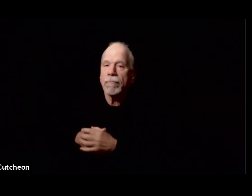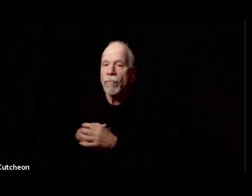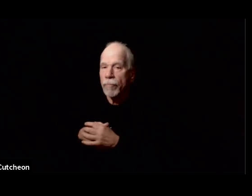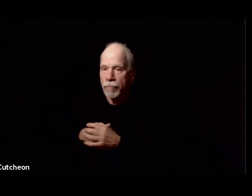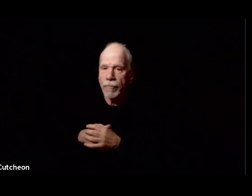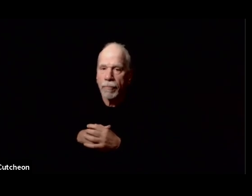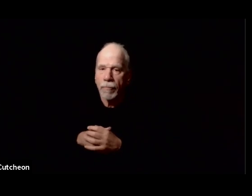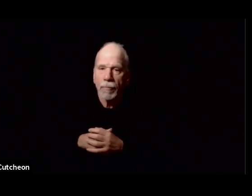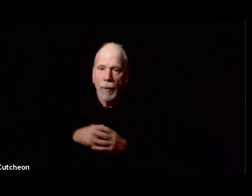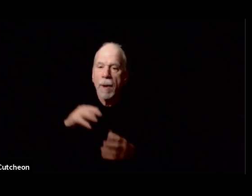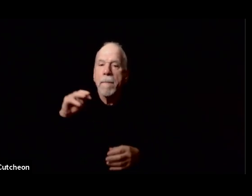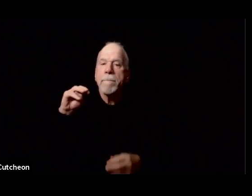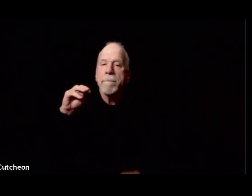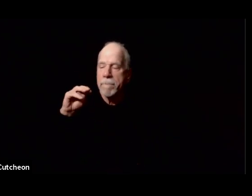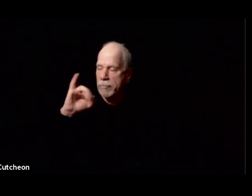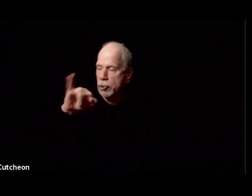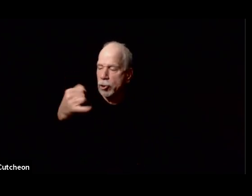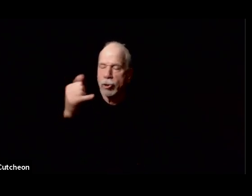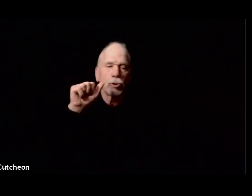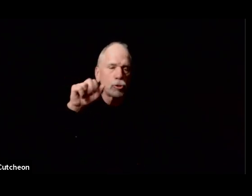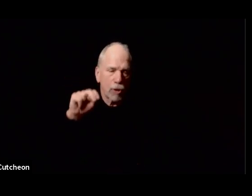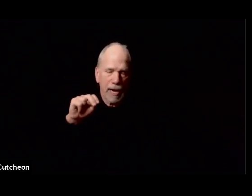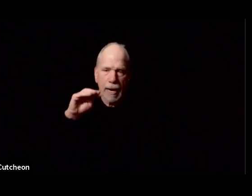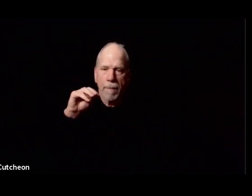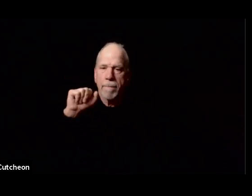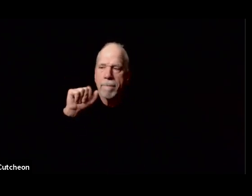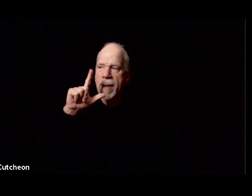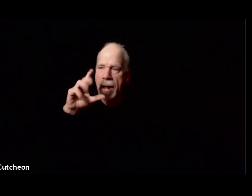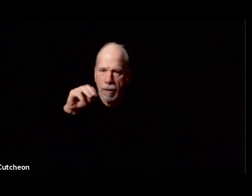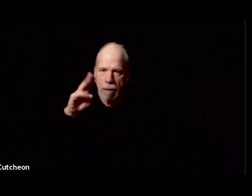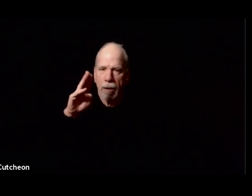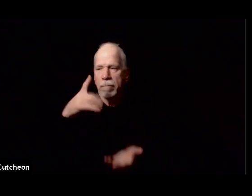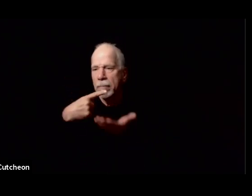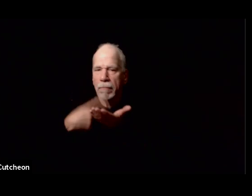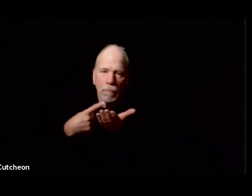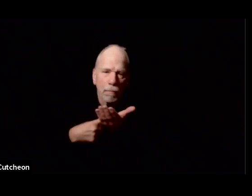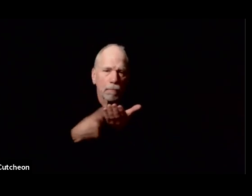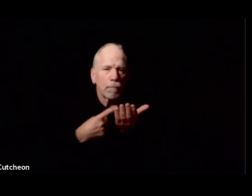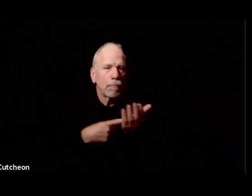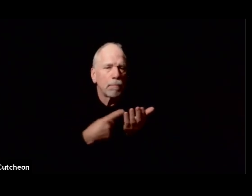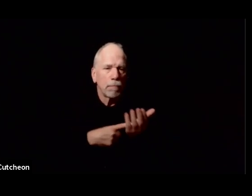the executive branch and with the Governor directly and I think he's listening and it